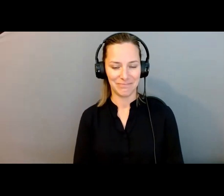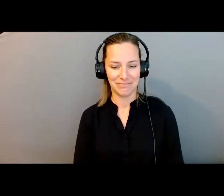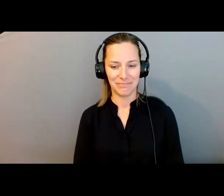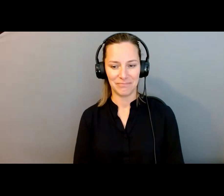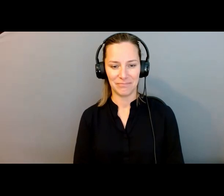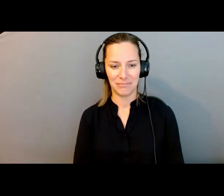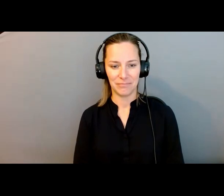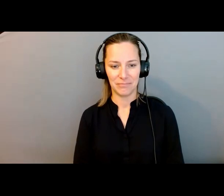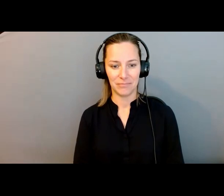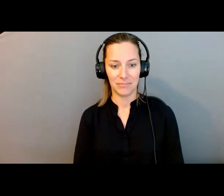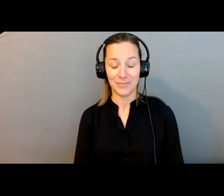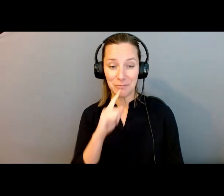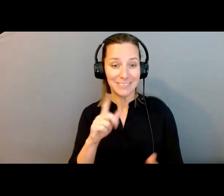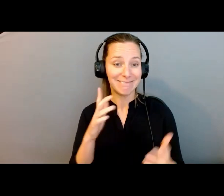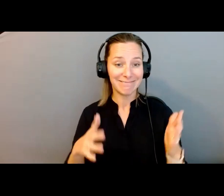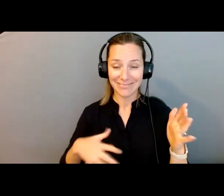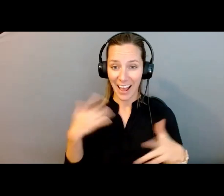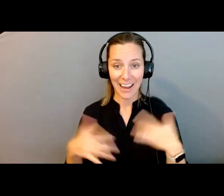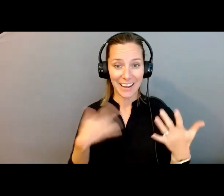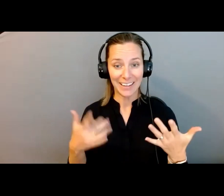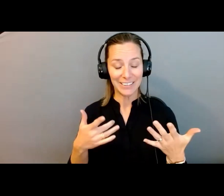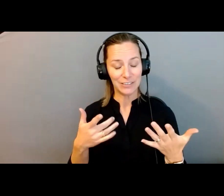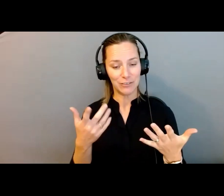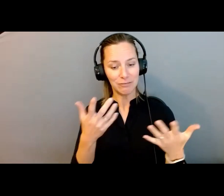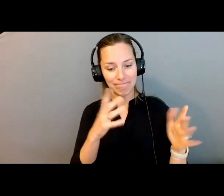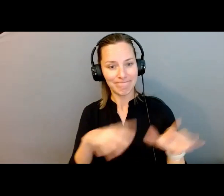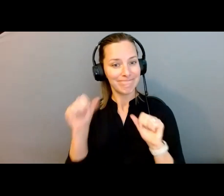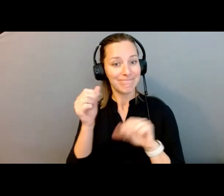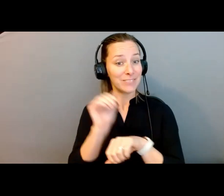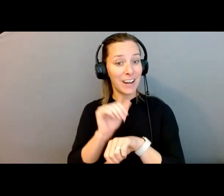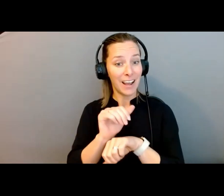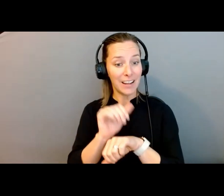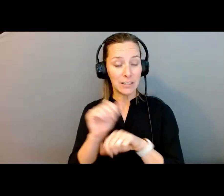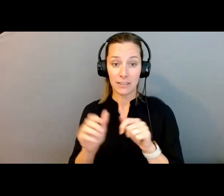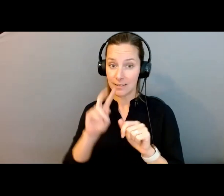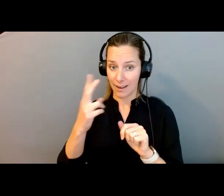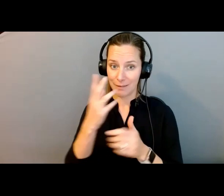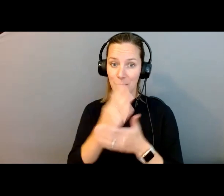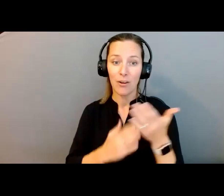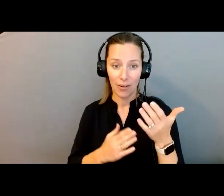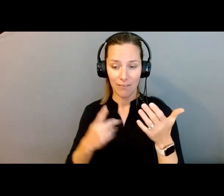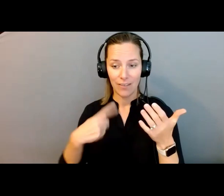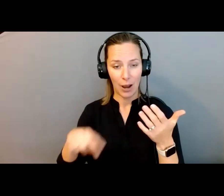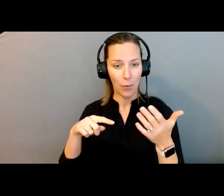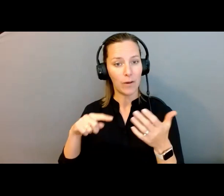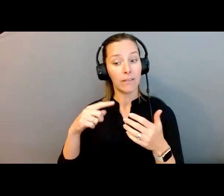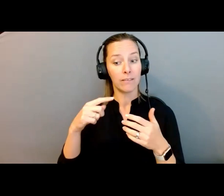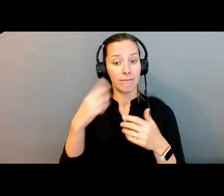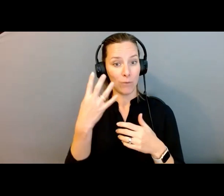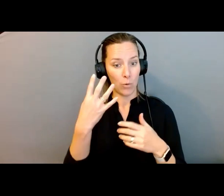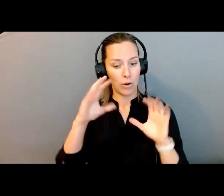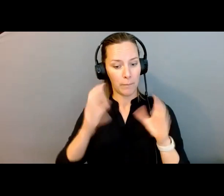I'm so excited to be joining you for what is part two of our four-part virtual speaker series,